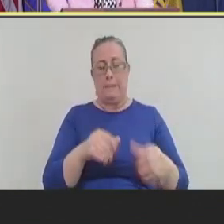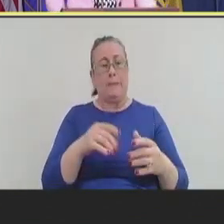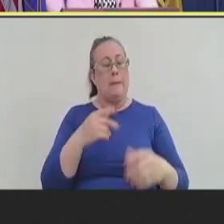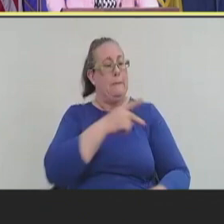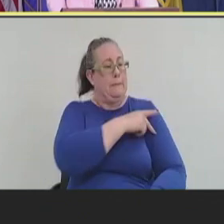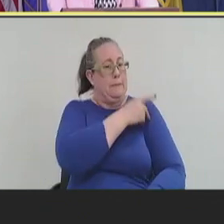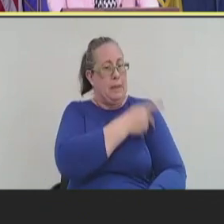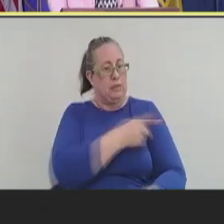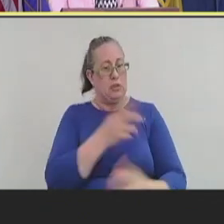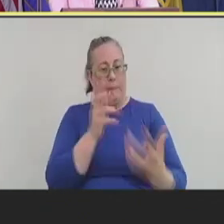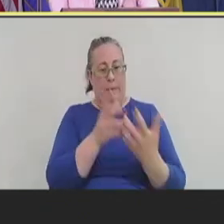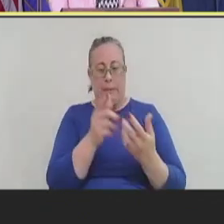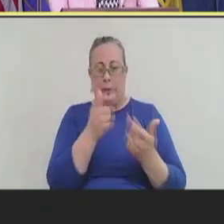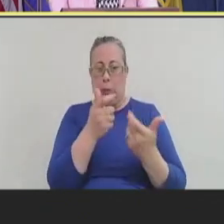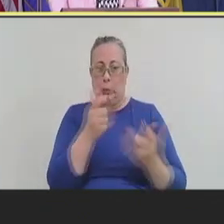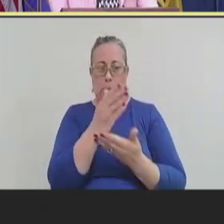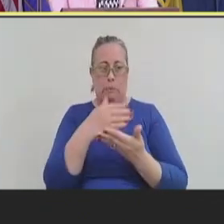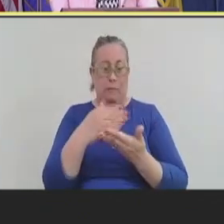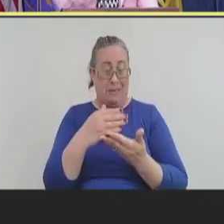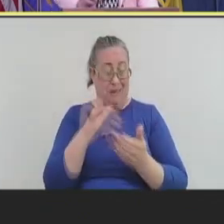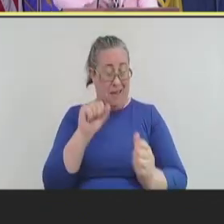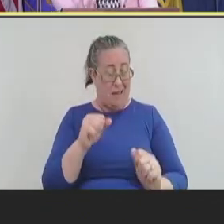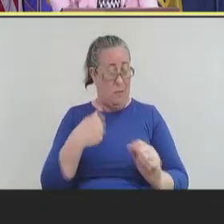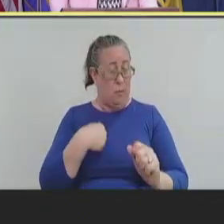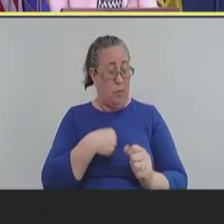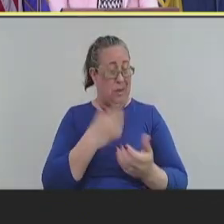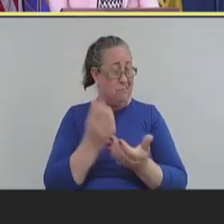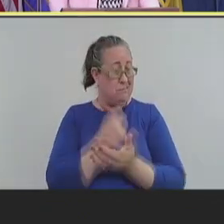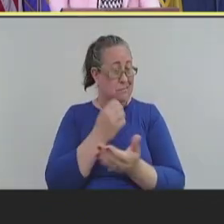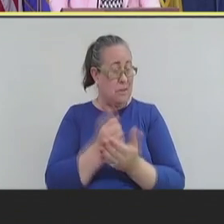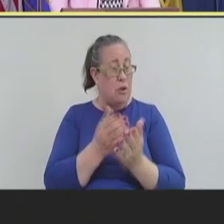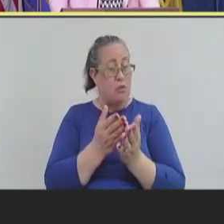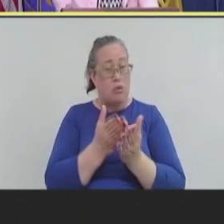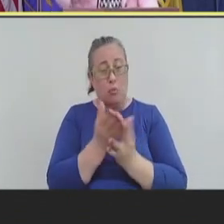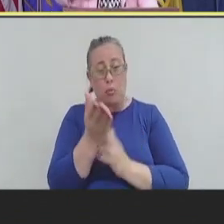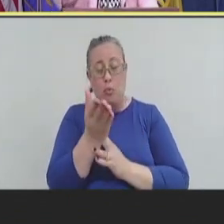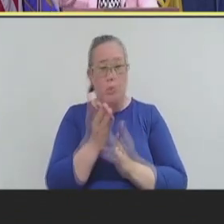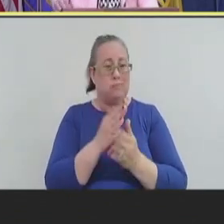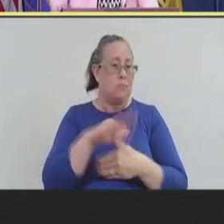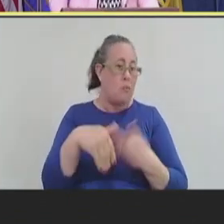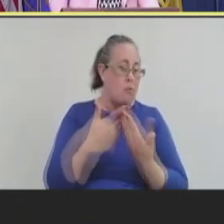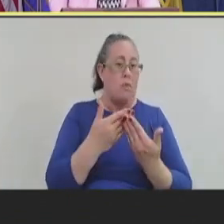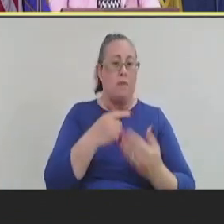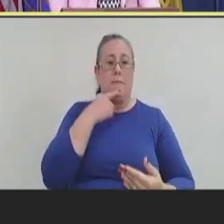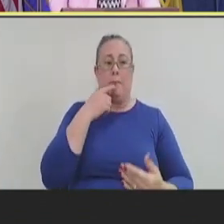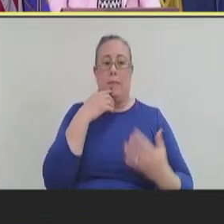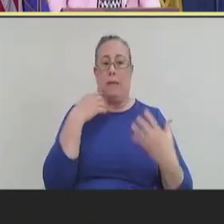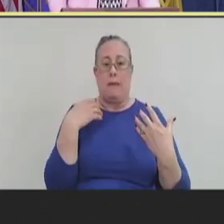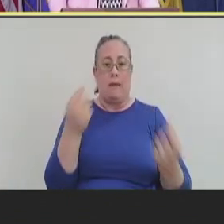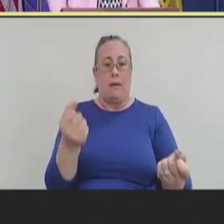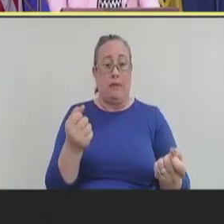piece. Is there a way to leverage that across all of public health for the individual purposes?